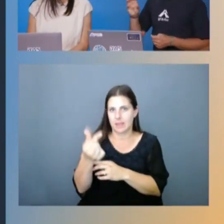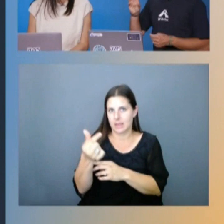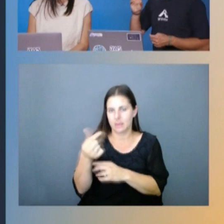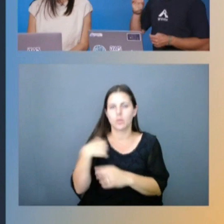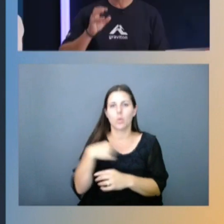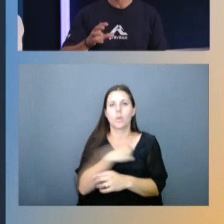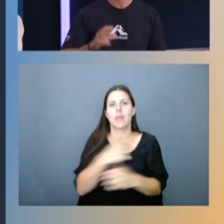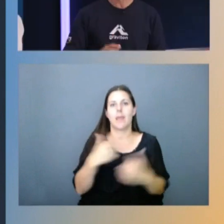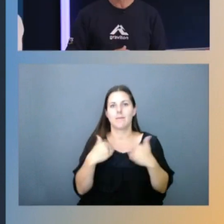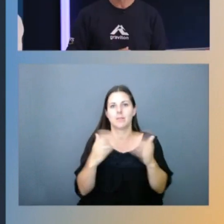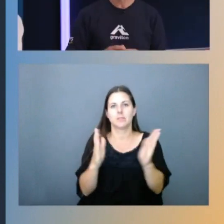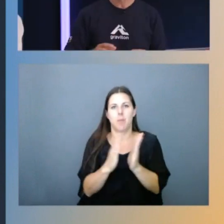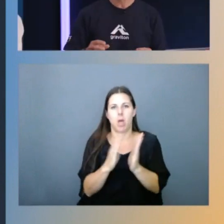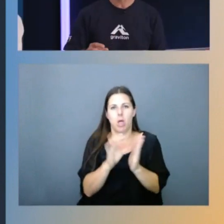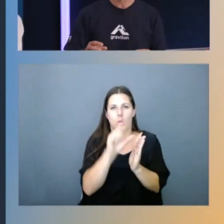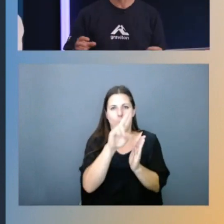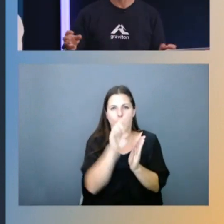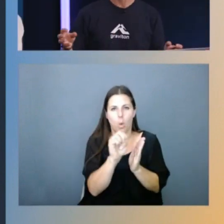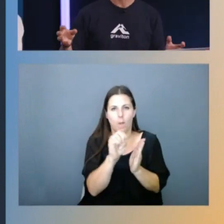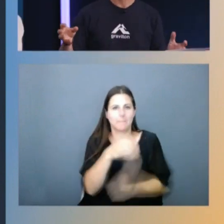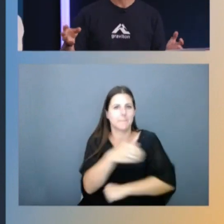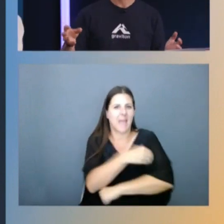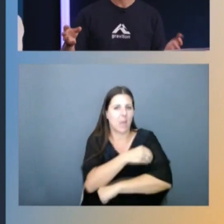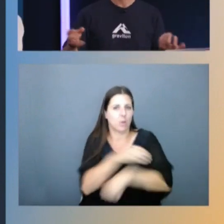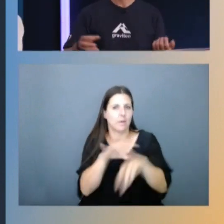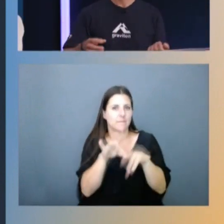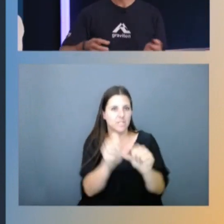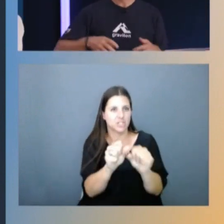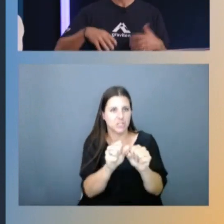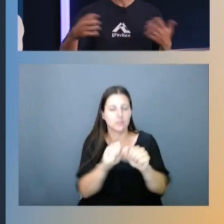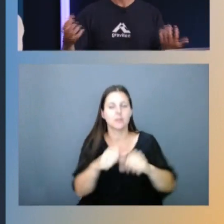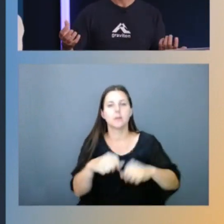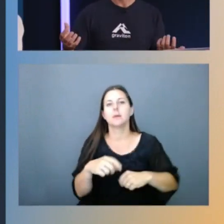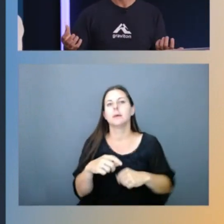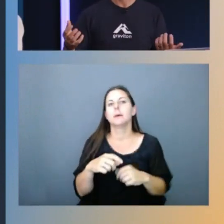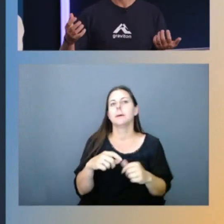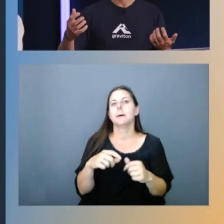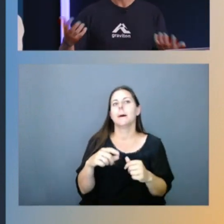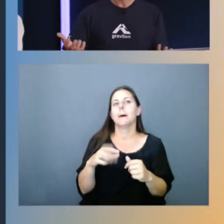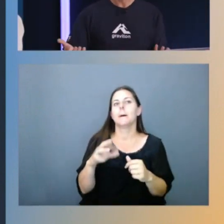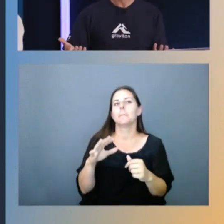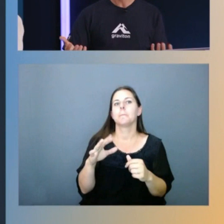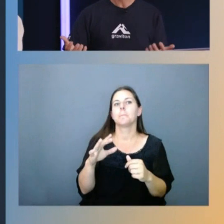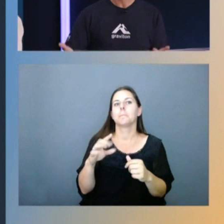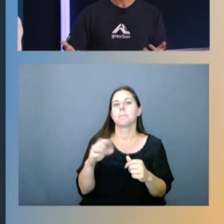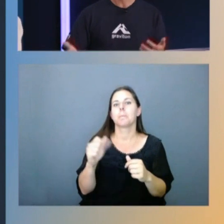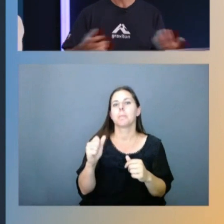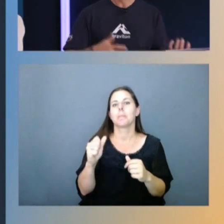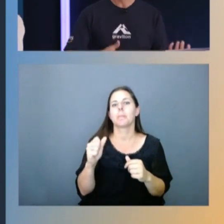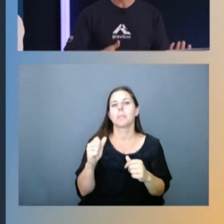that are super power efficient, and we expose them with one physical core per vCPU,